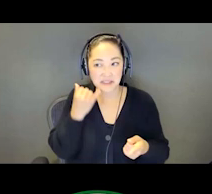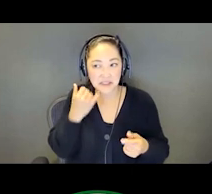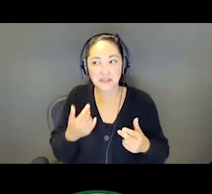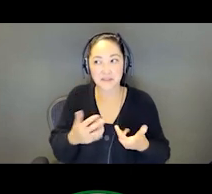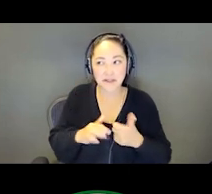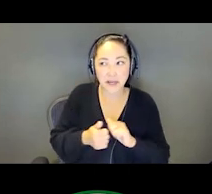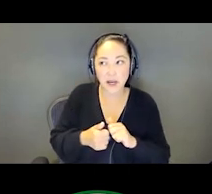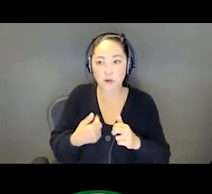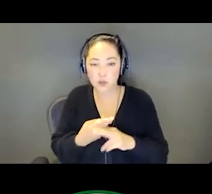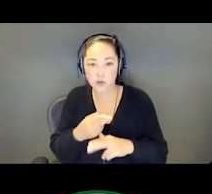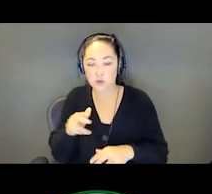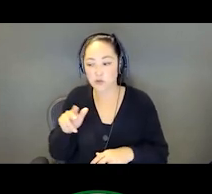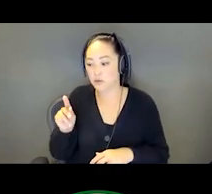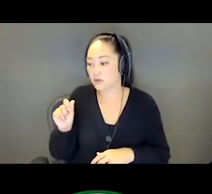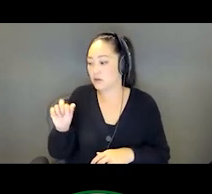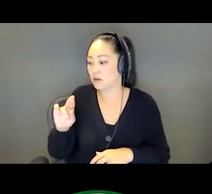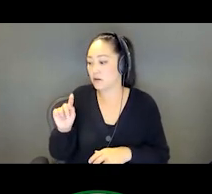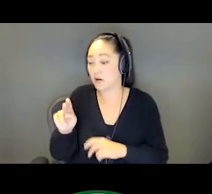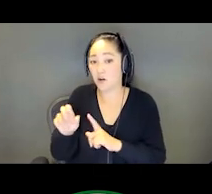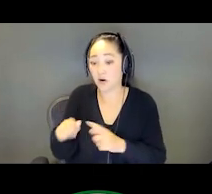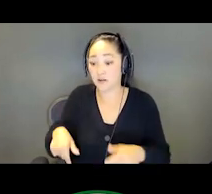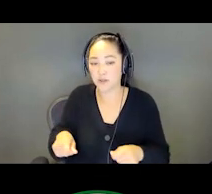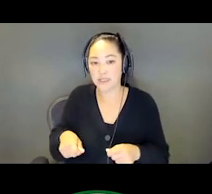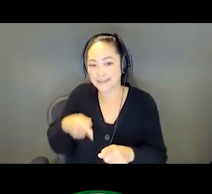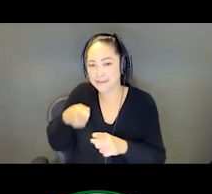there's a a base of a conferences trust.